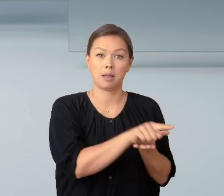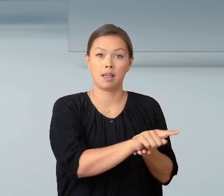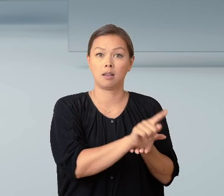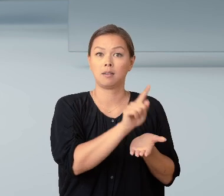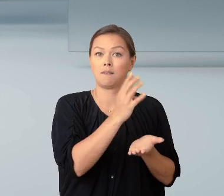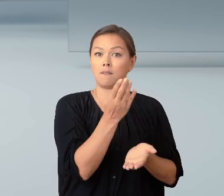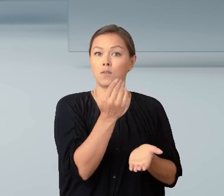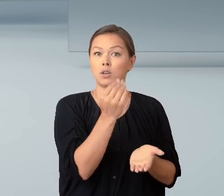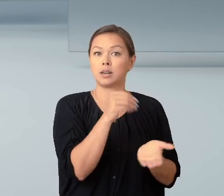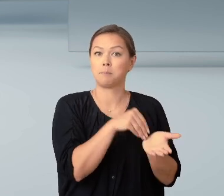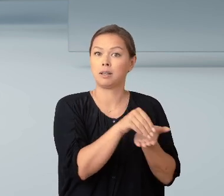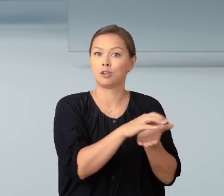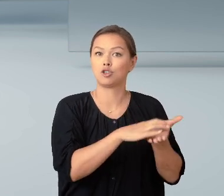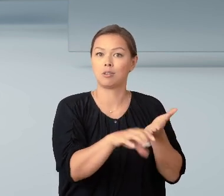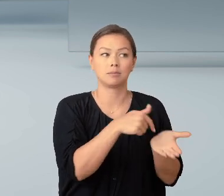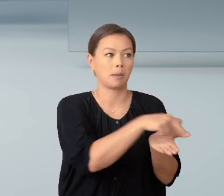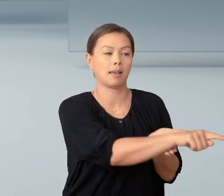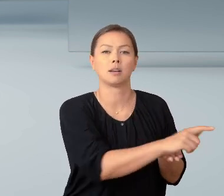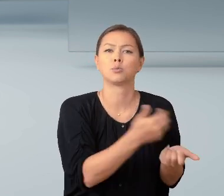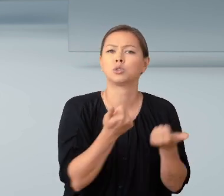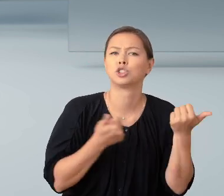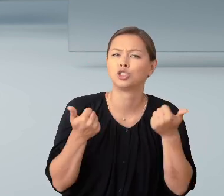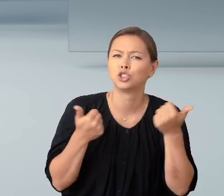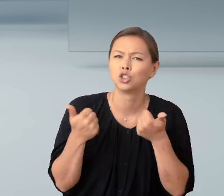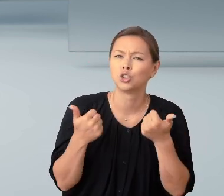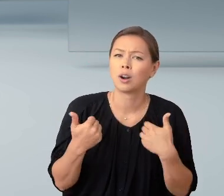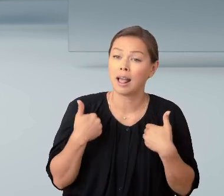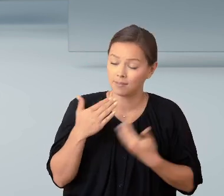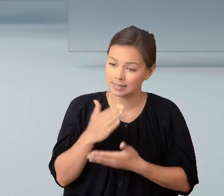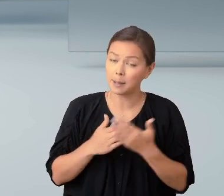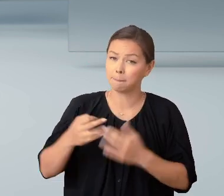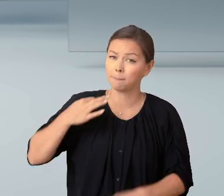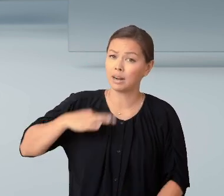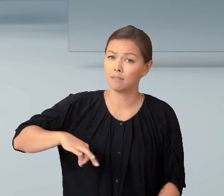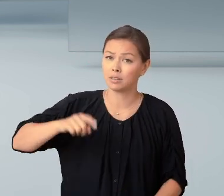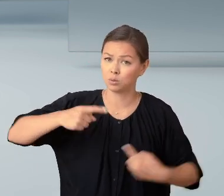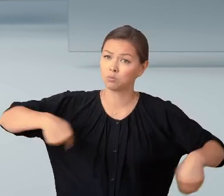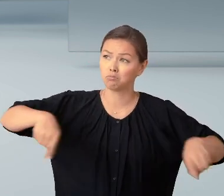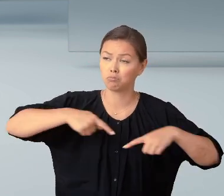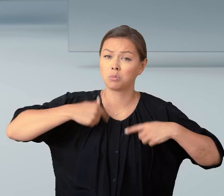there's quantifiable benefits that we're aware of. So, for example,